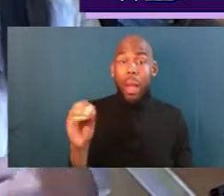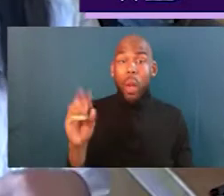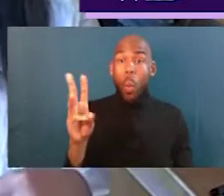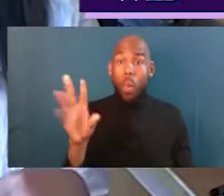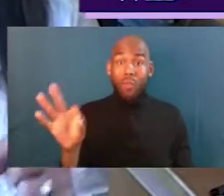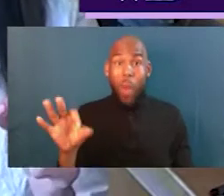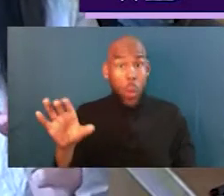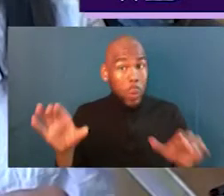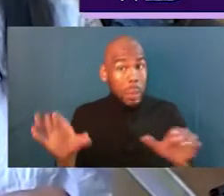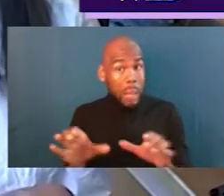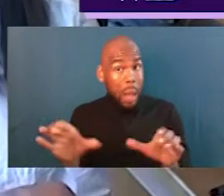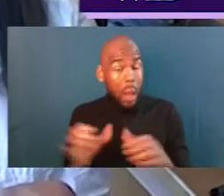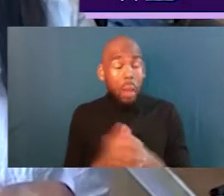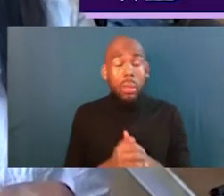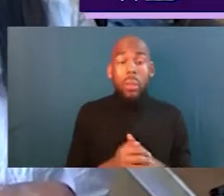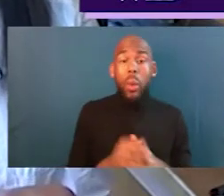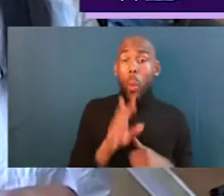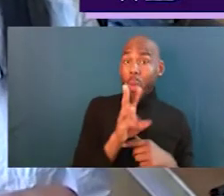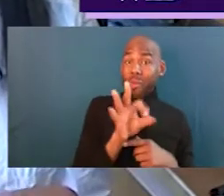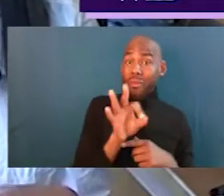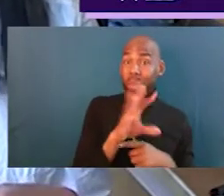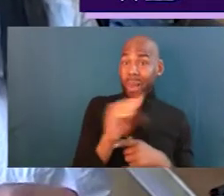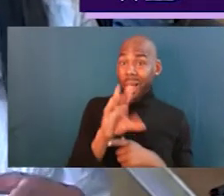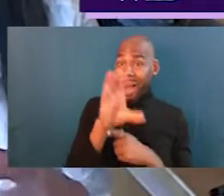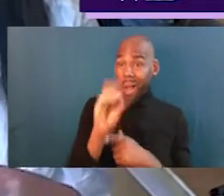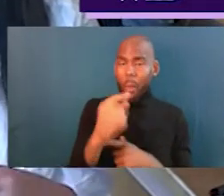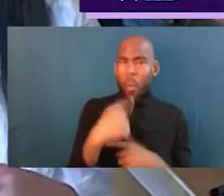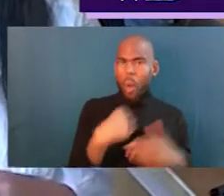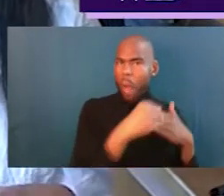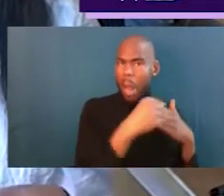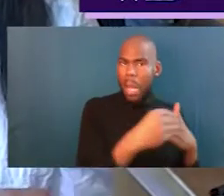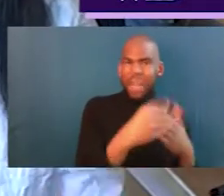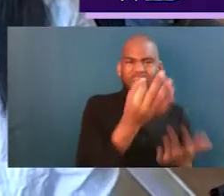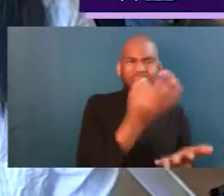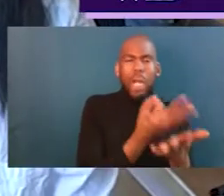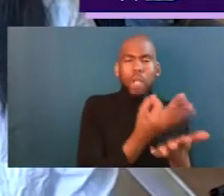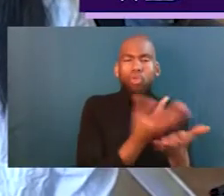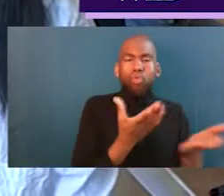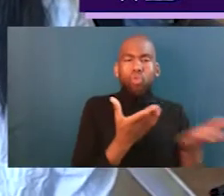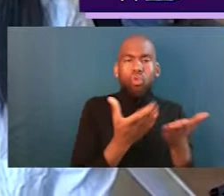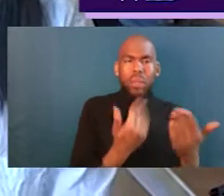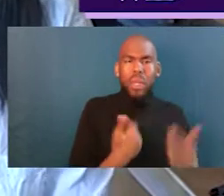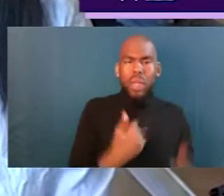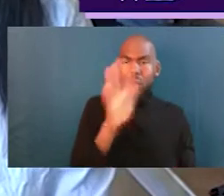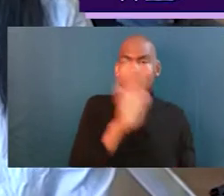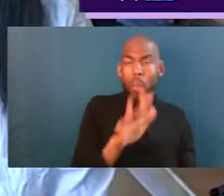Fargo. Wells Fargo and Company is a leading financial services company that has approximately